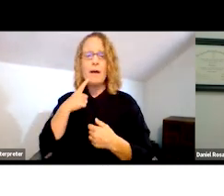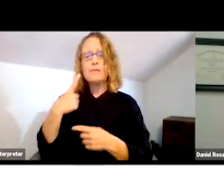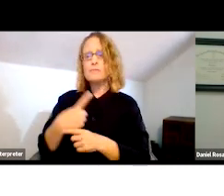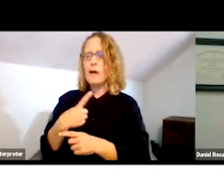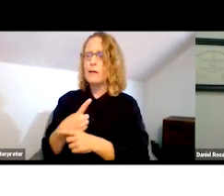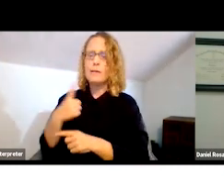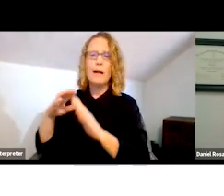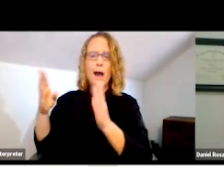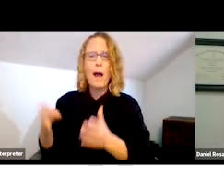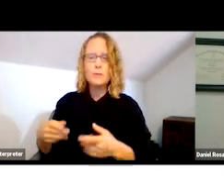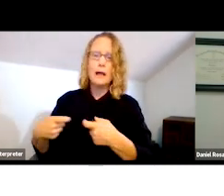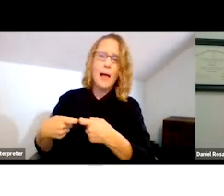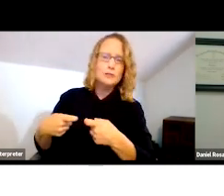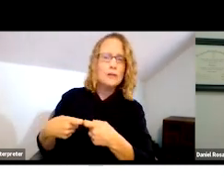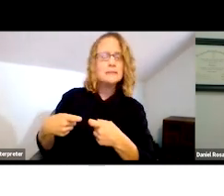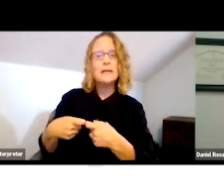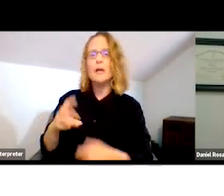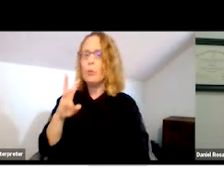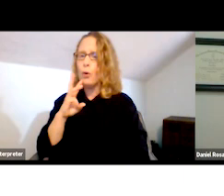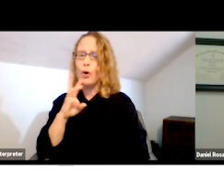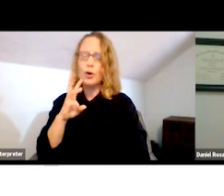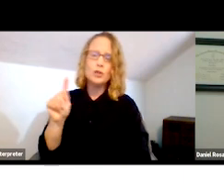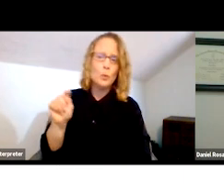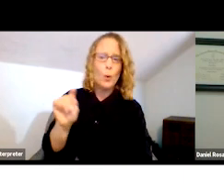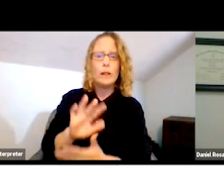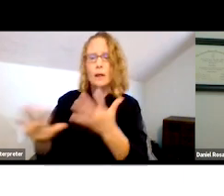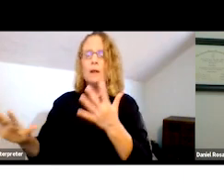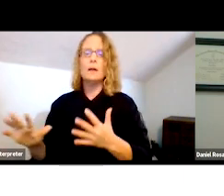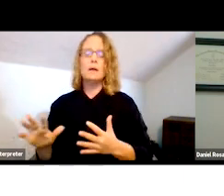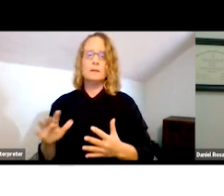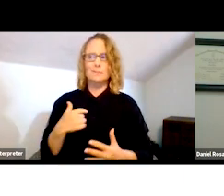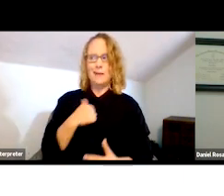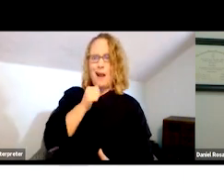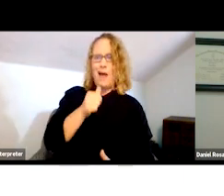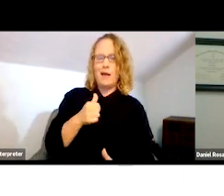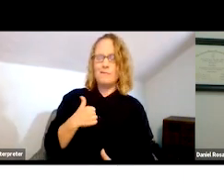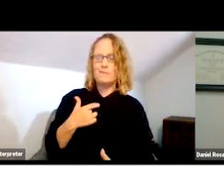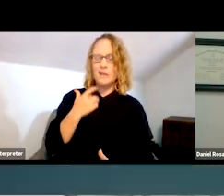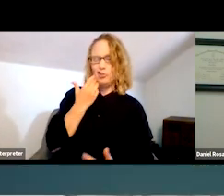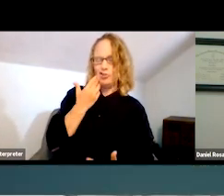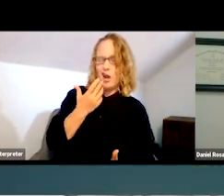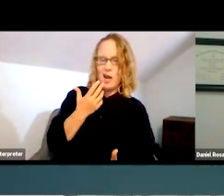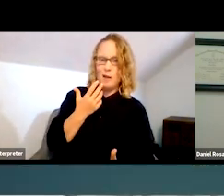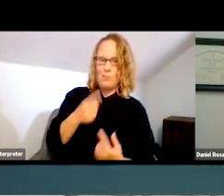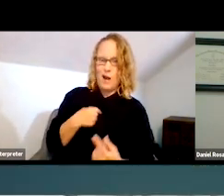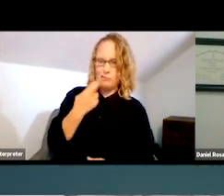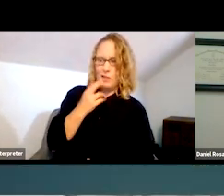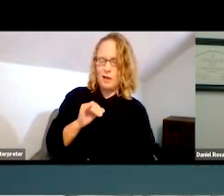but I remember the worst part of it, I think was the shame of going to school with other kids that they didn't live in lavish homes or anything like that,